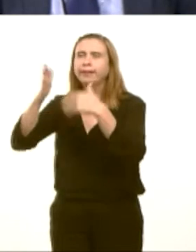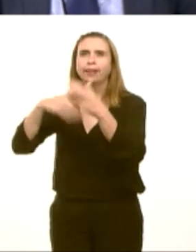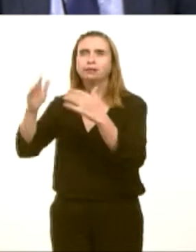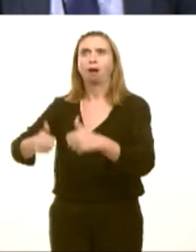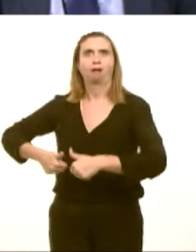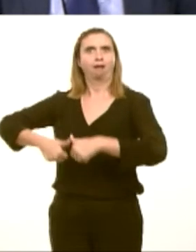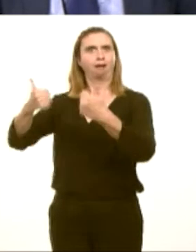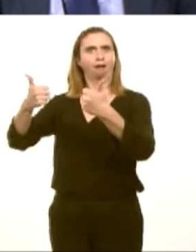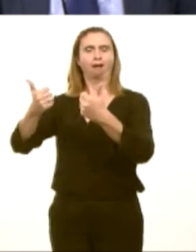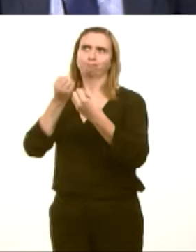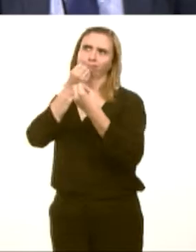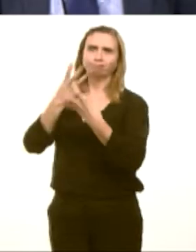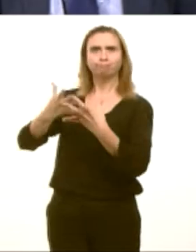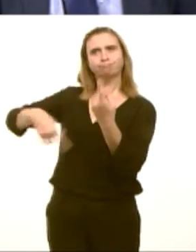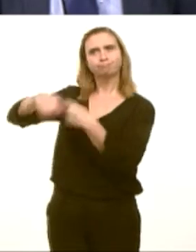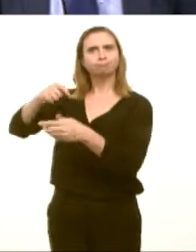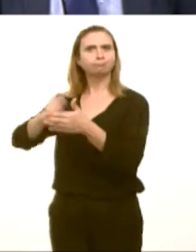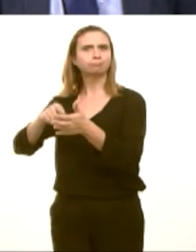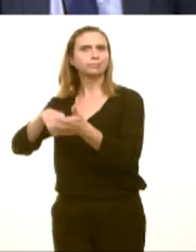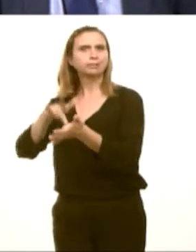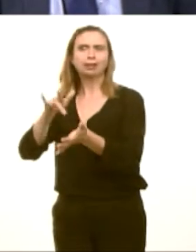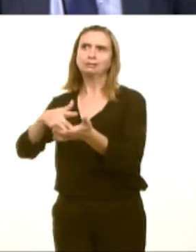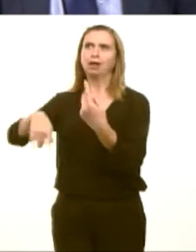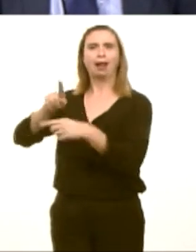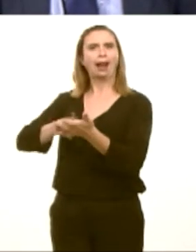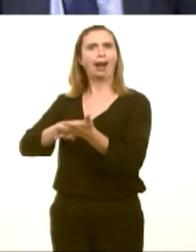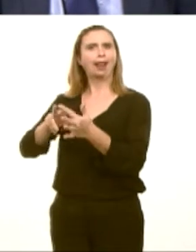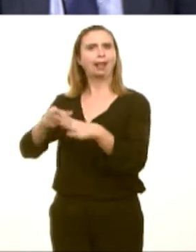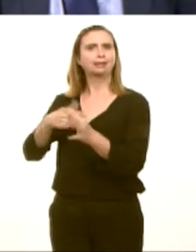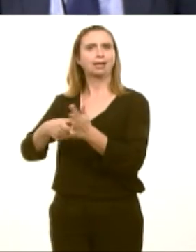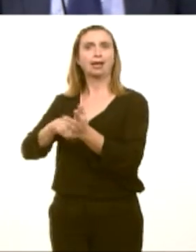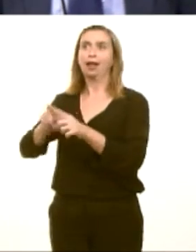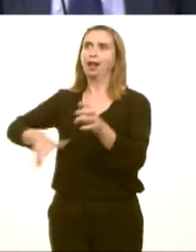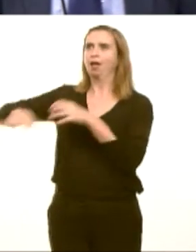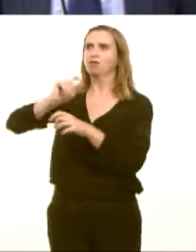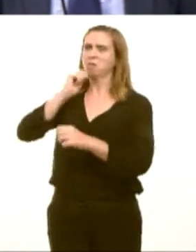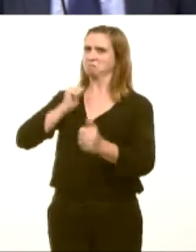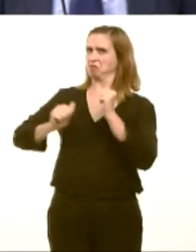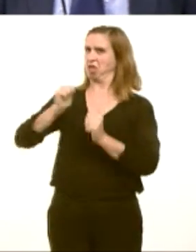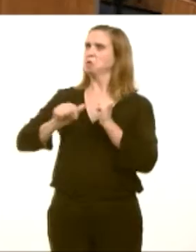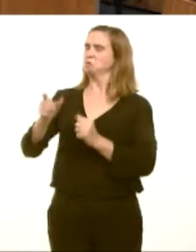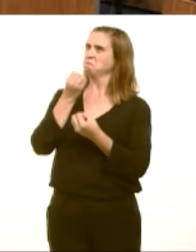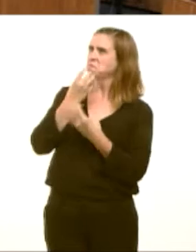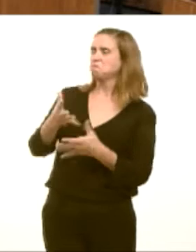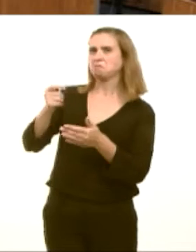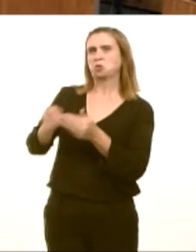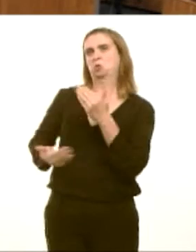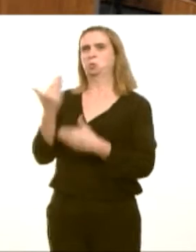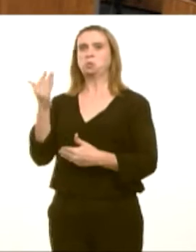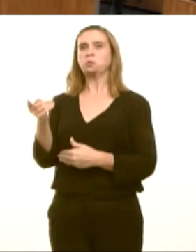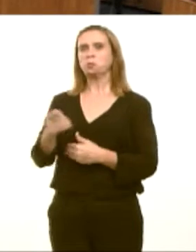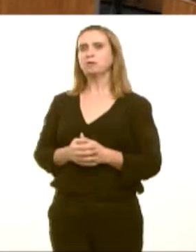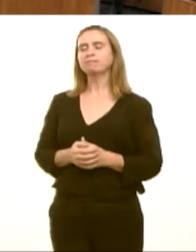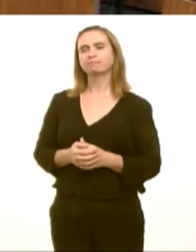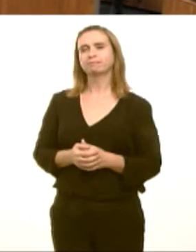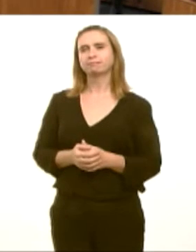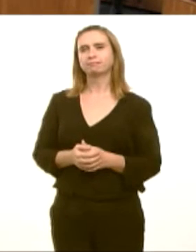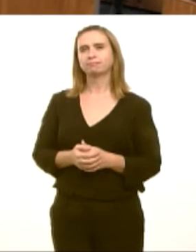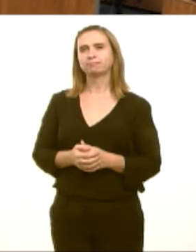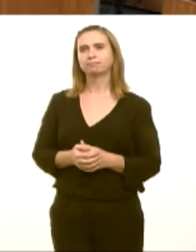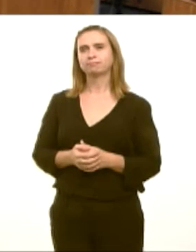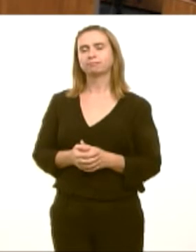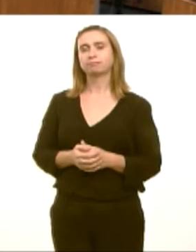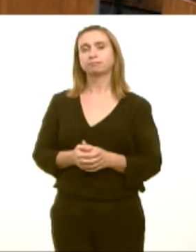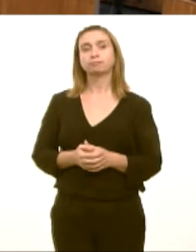a shopping centre that people can be proud of